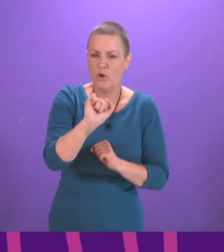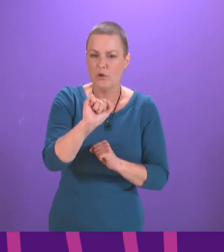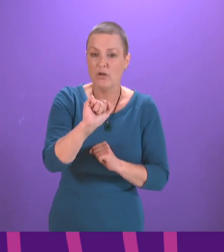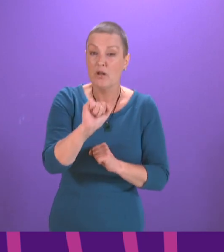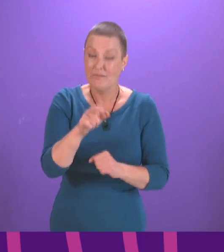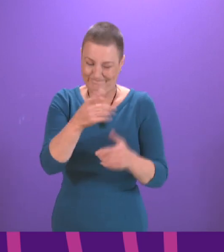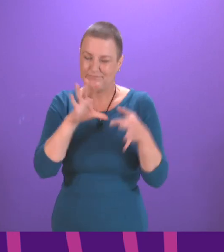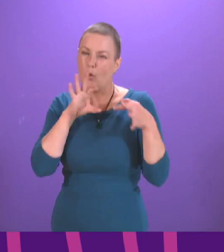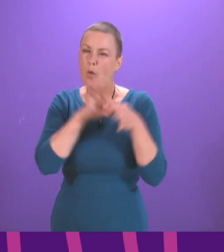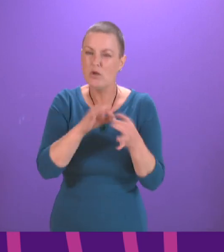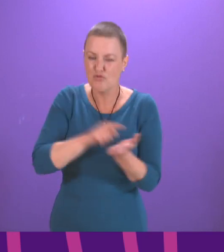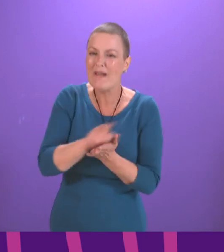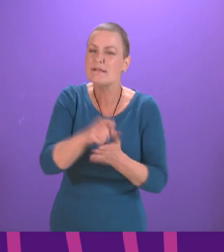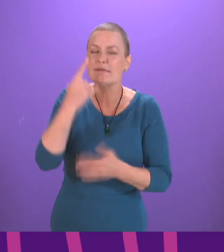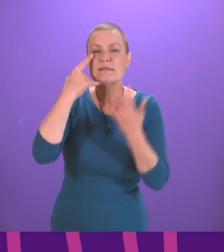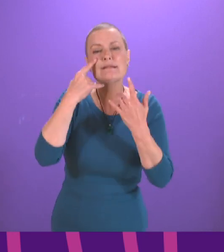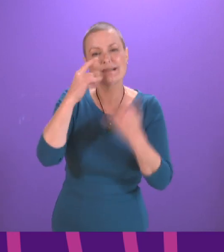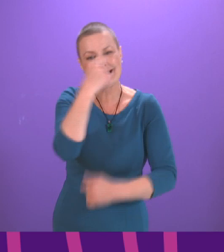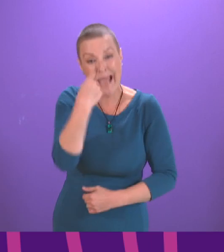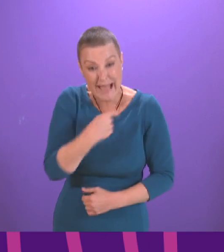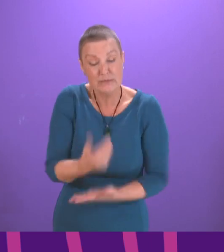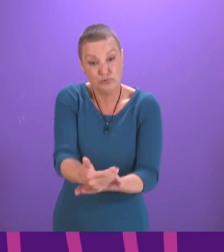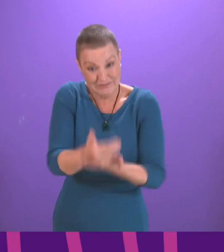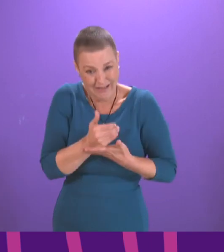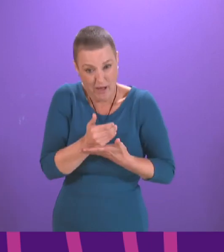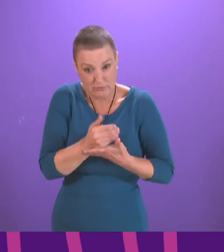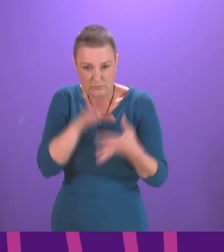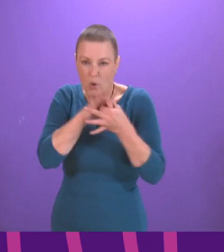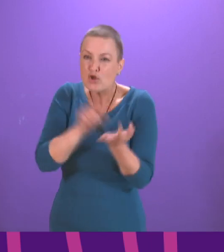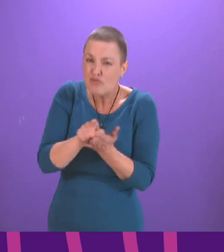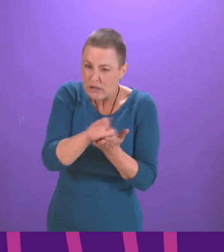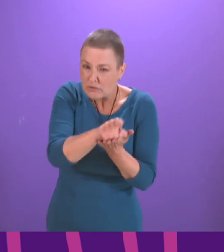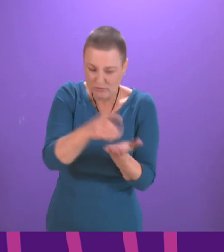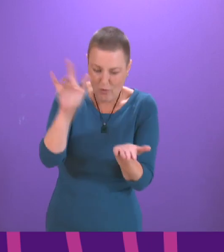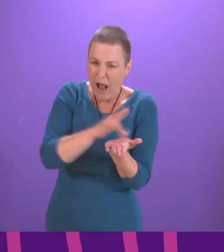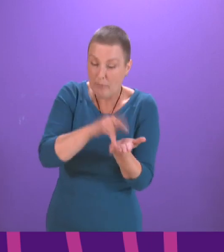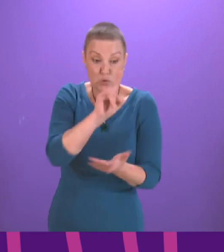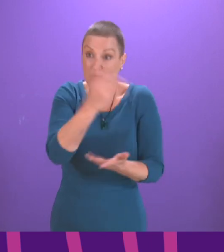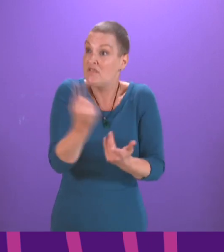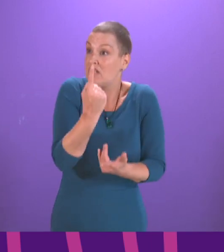in our test and protect scheme to contact someone who has received a positive test result,